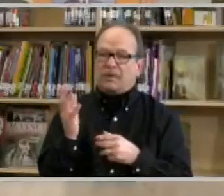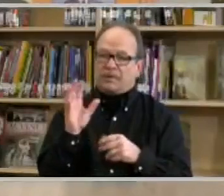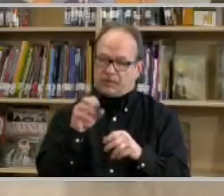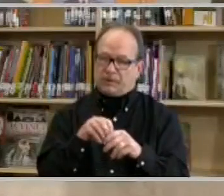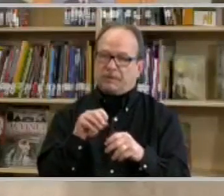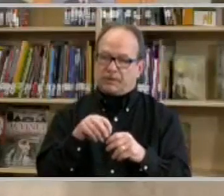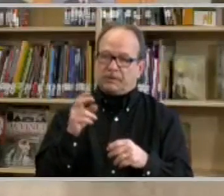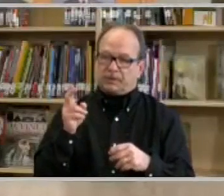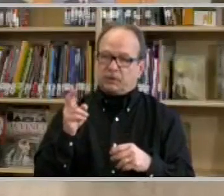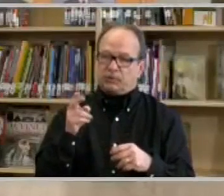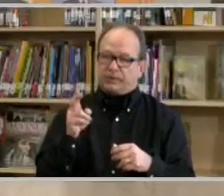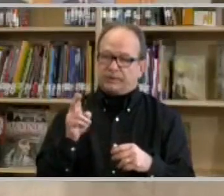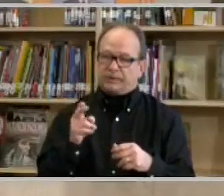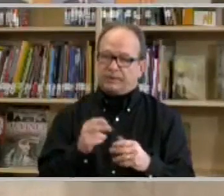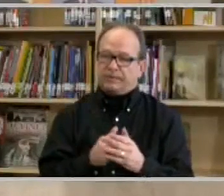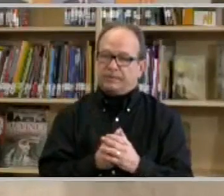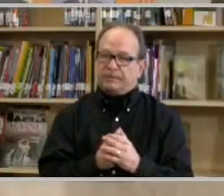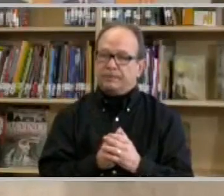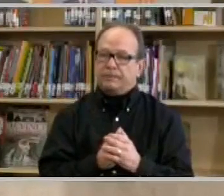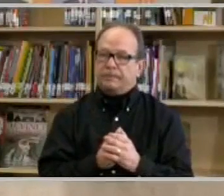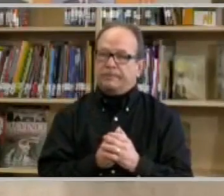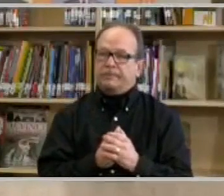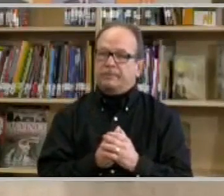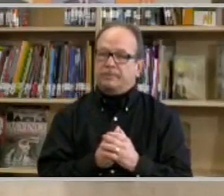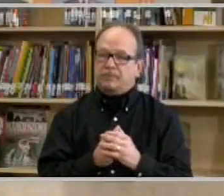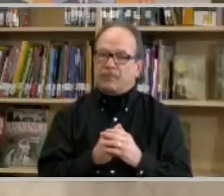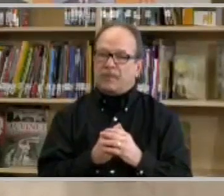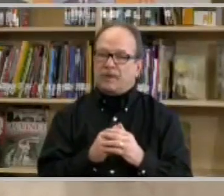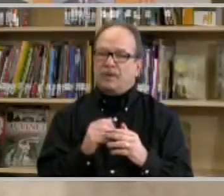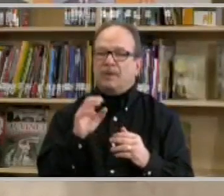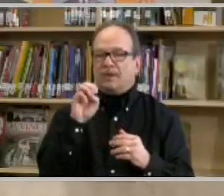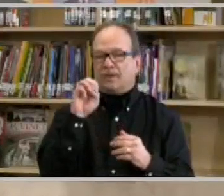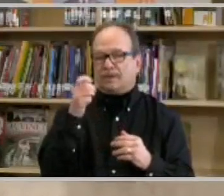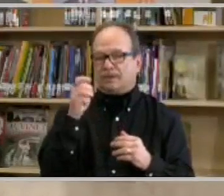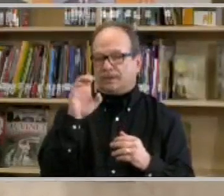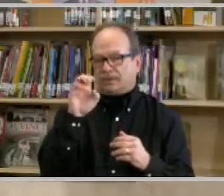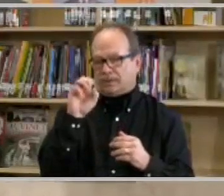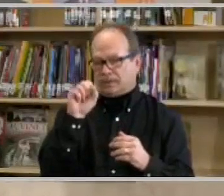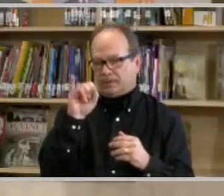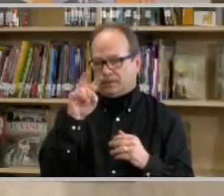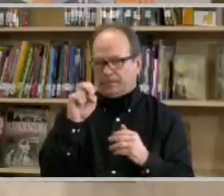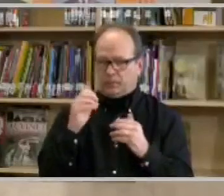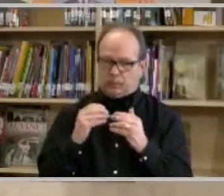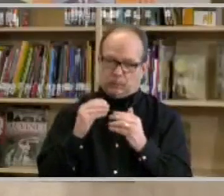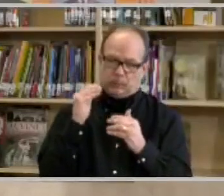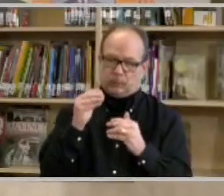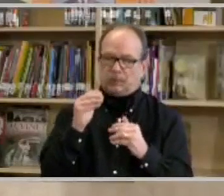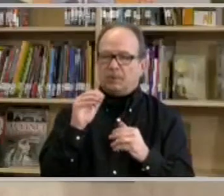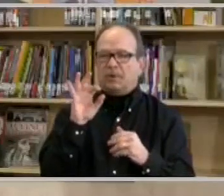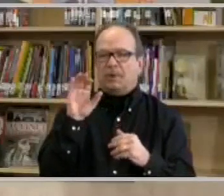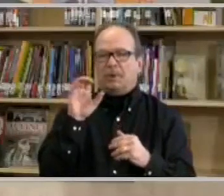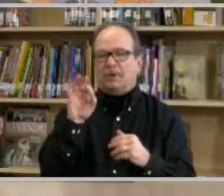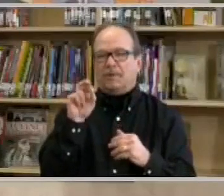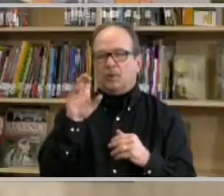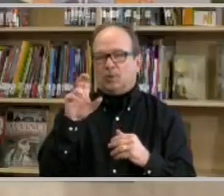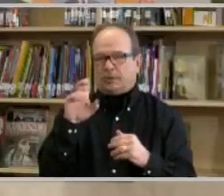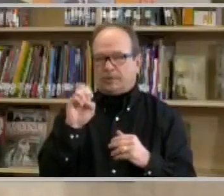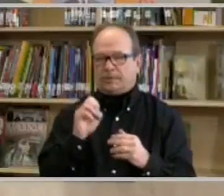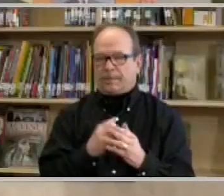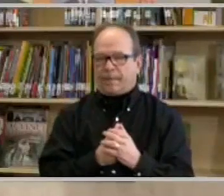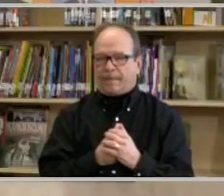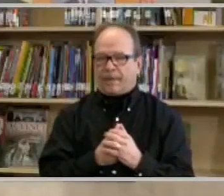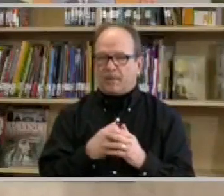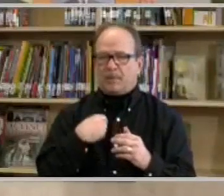RELATED TO THE DISTRICT'S